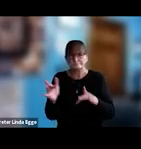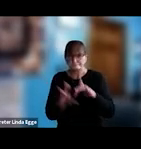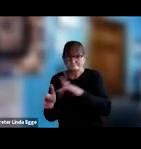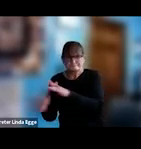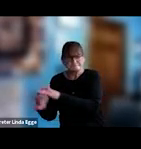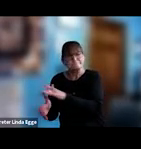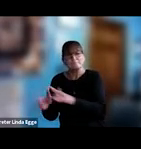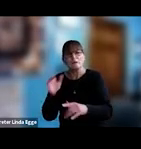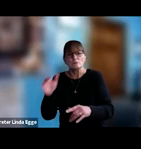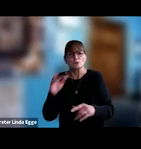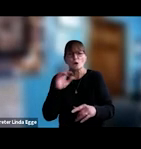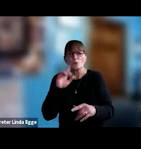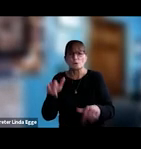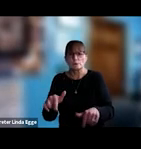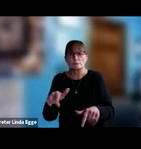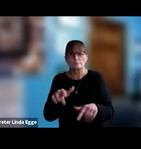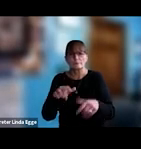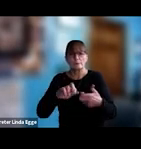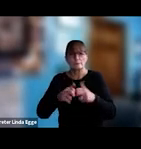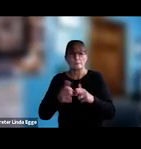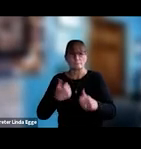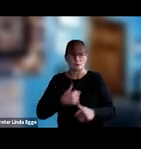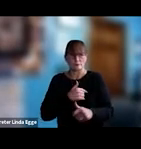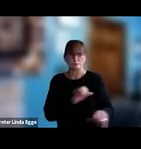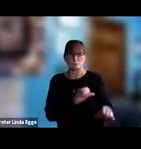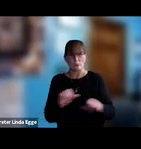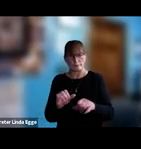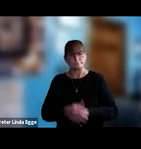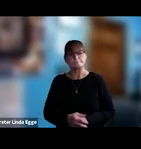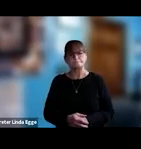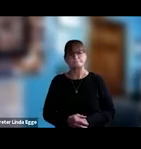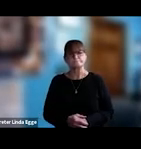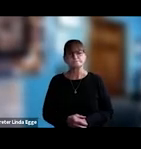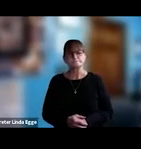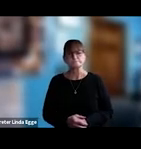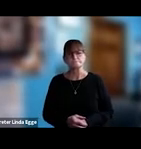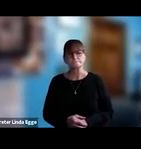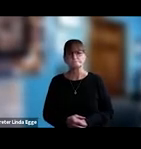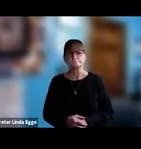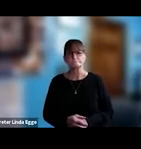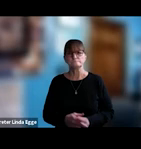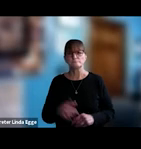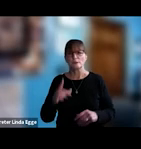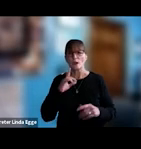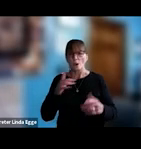and this would actually be super helpful for us too. We won't write them off over that.